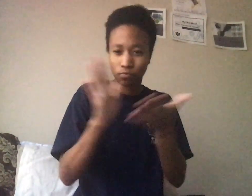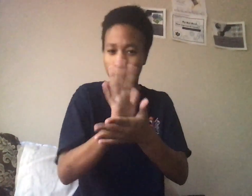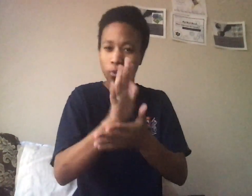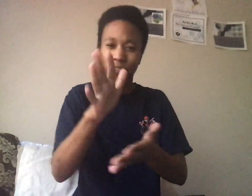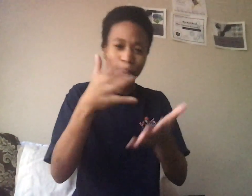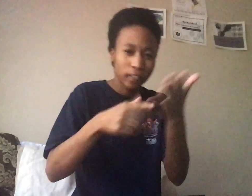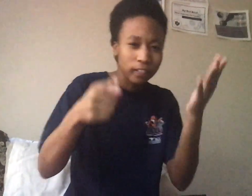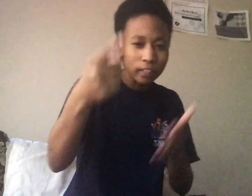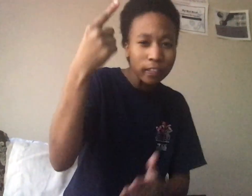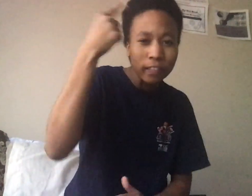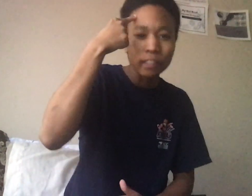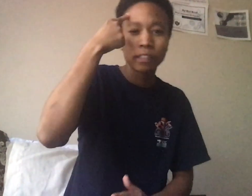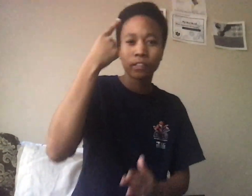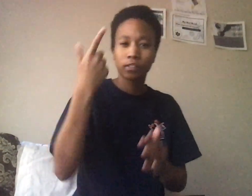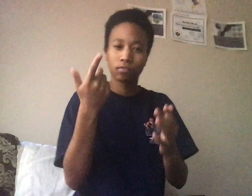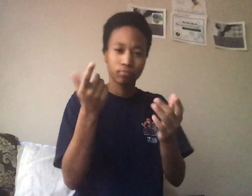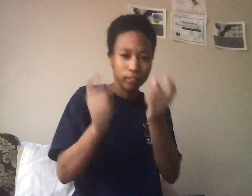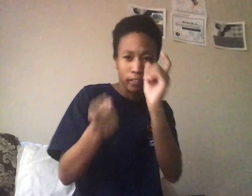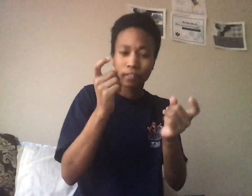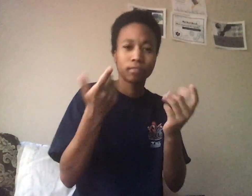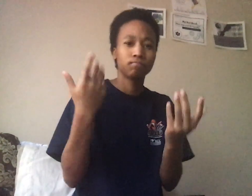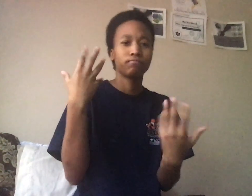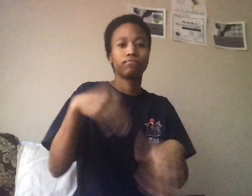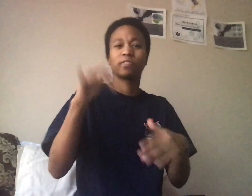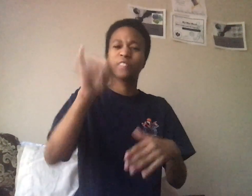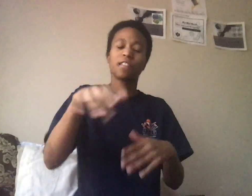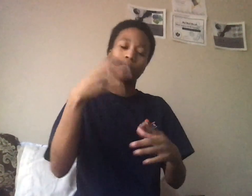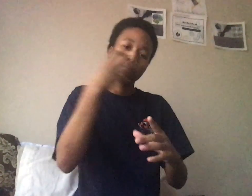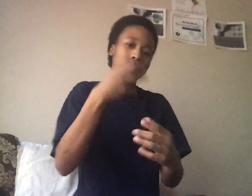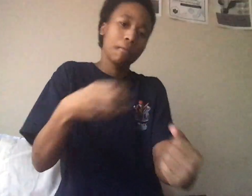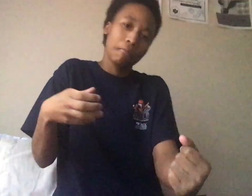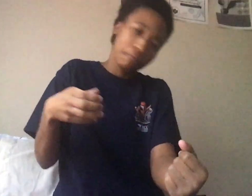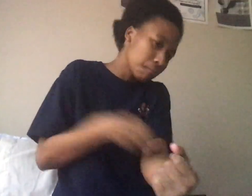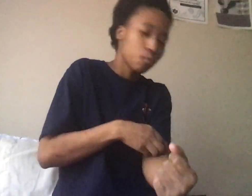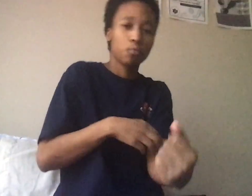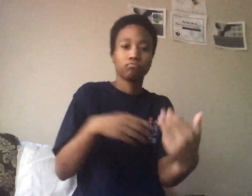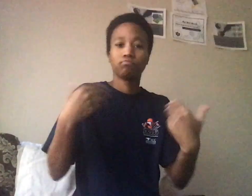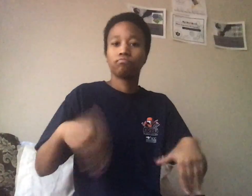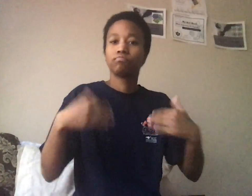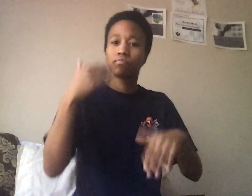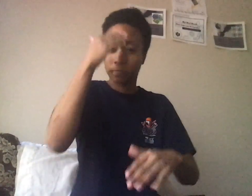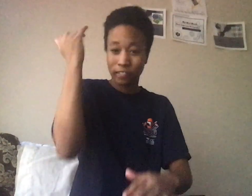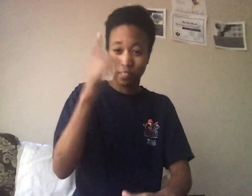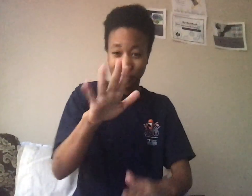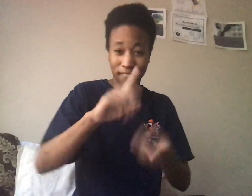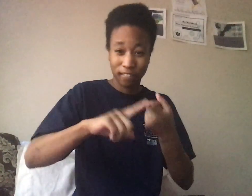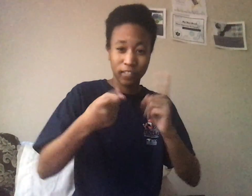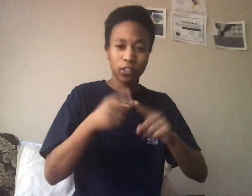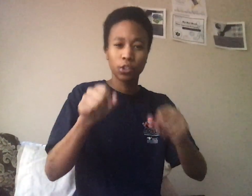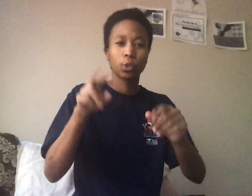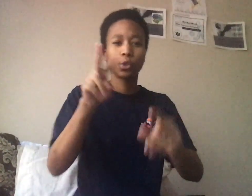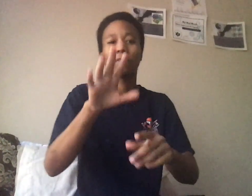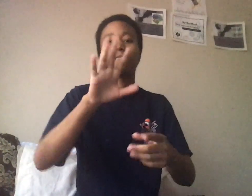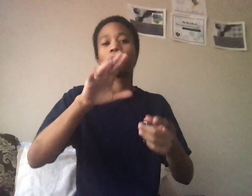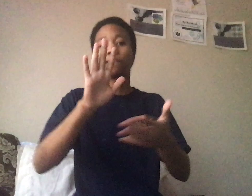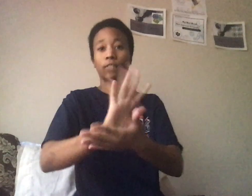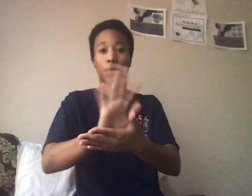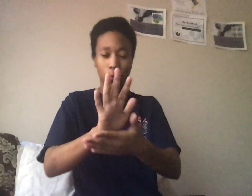that asks what you think this a video? That amazing power because your friend can look at your video.